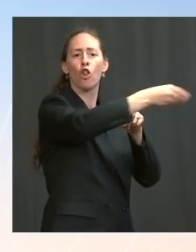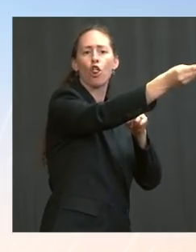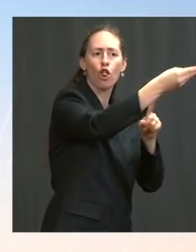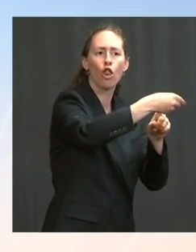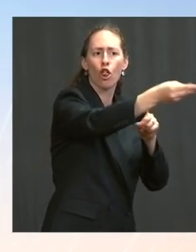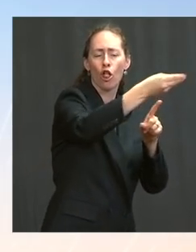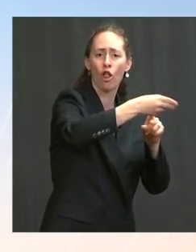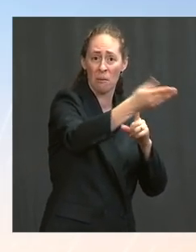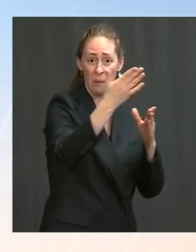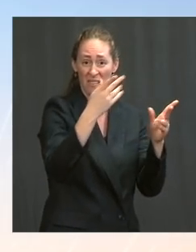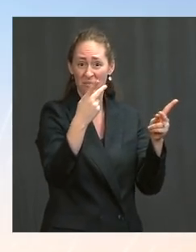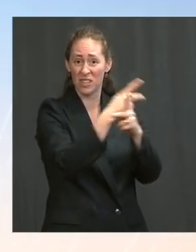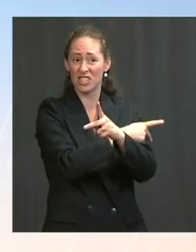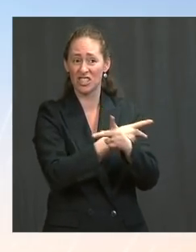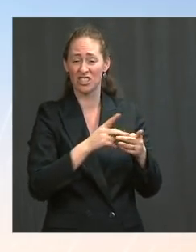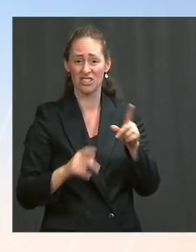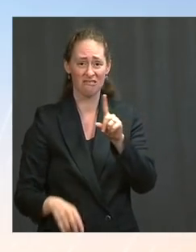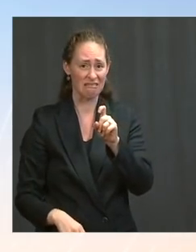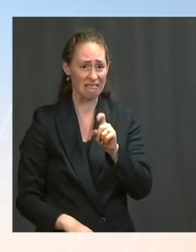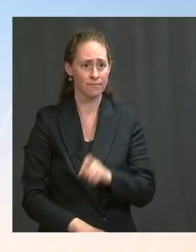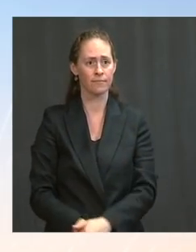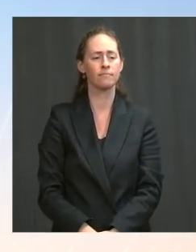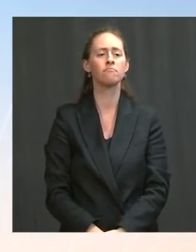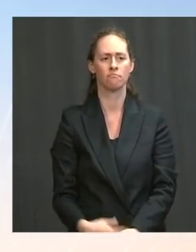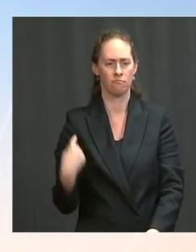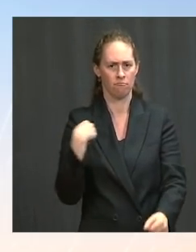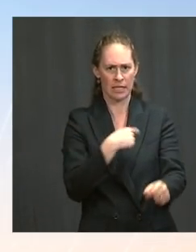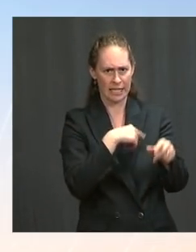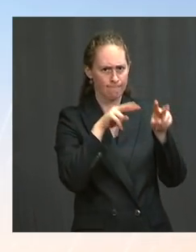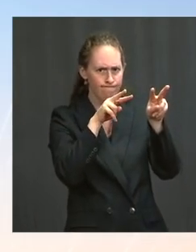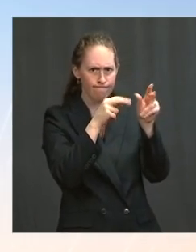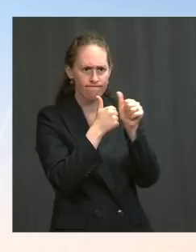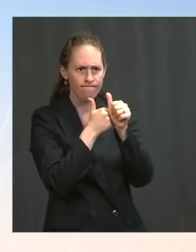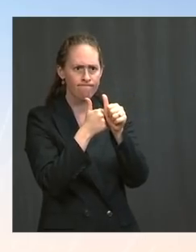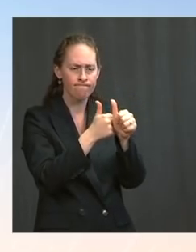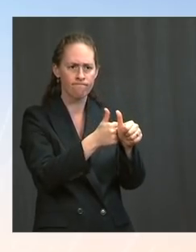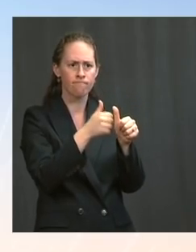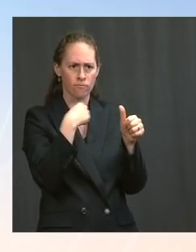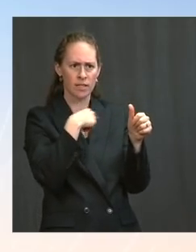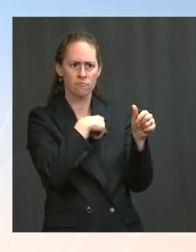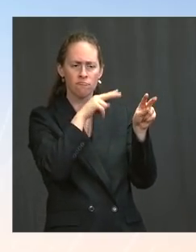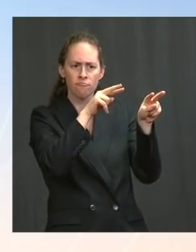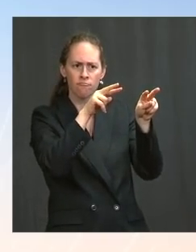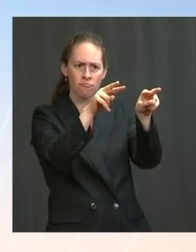It's something we've been quite cognizant of from the -- from our early engagement here, or at least engagement of the Biden administration